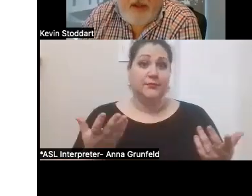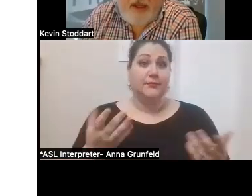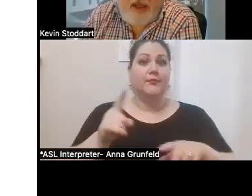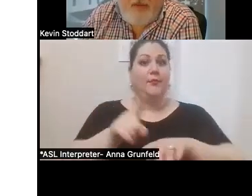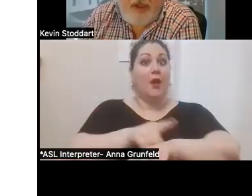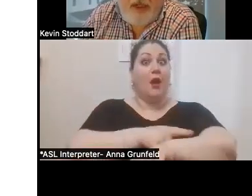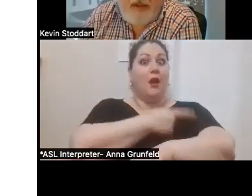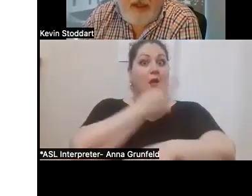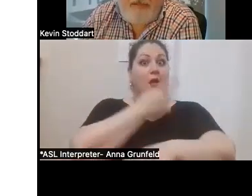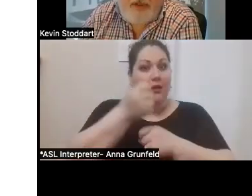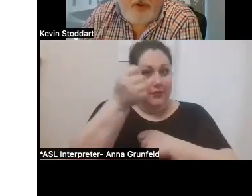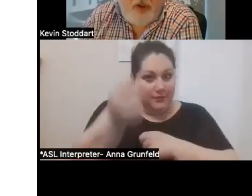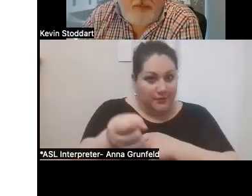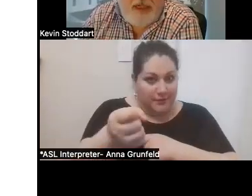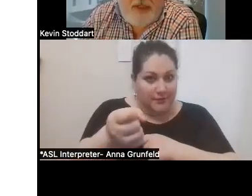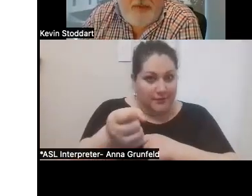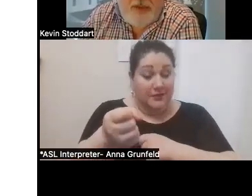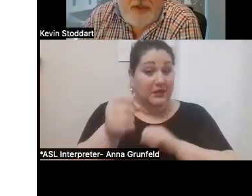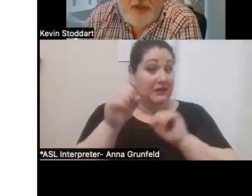Can we have shorter placements?